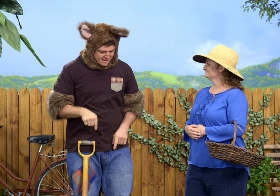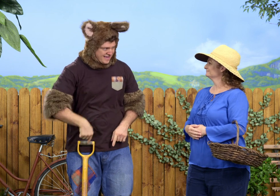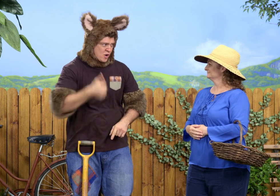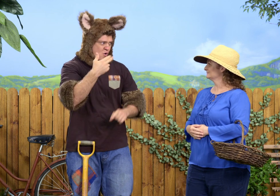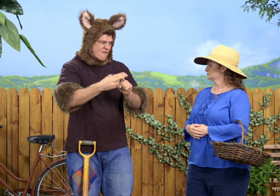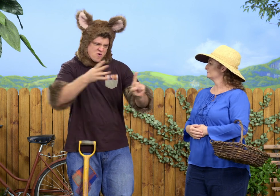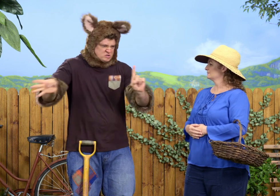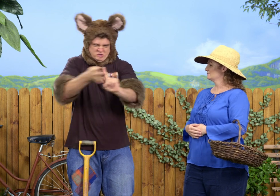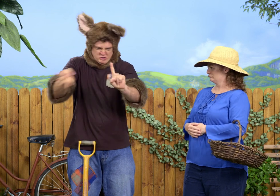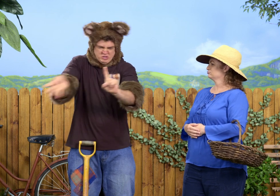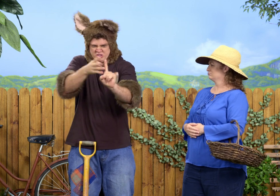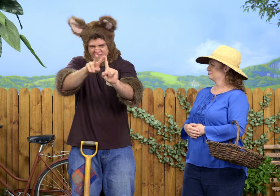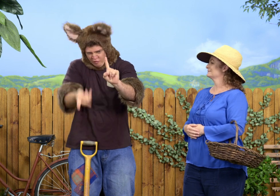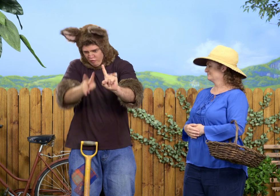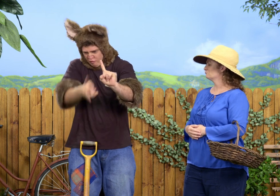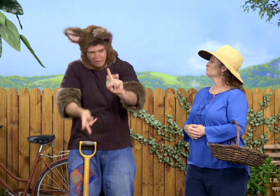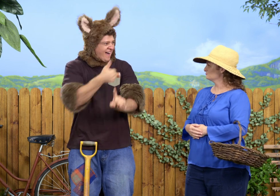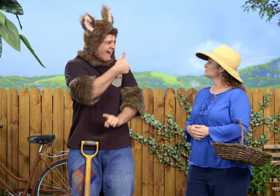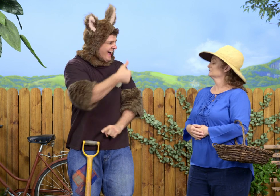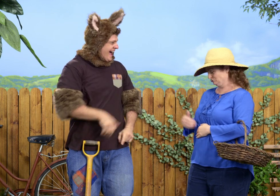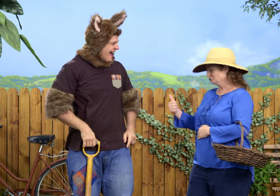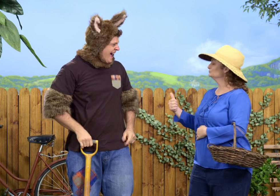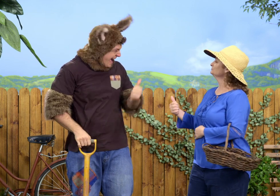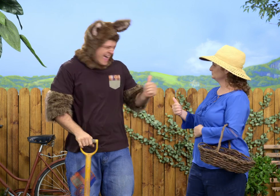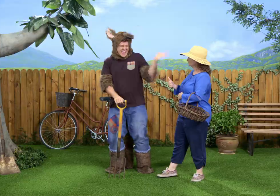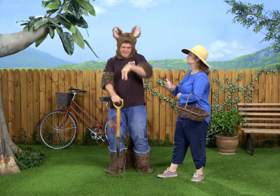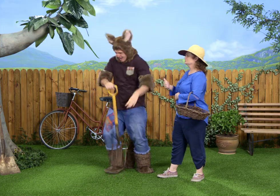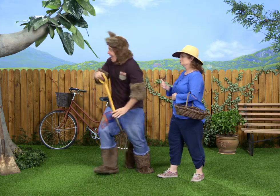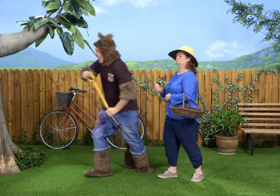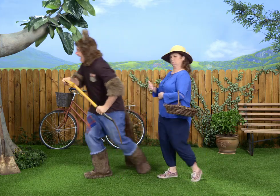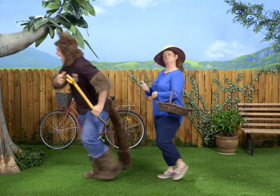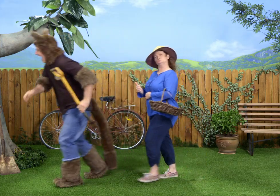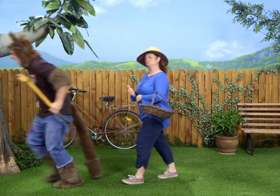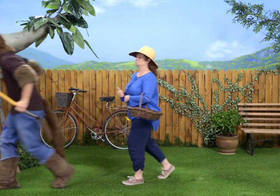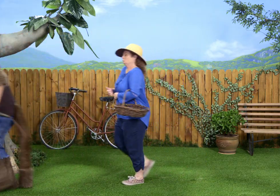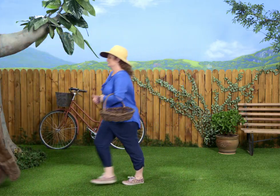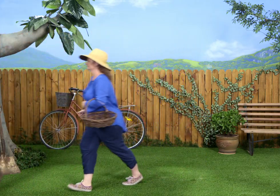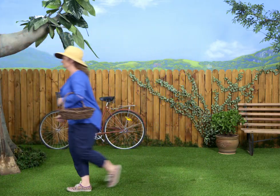This will be good for knocking them out of the tree. Come on.